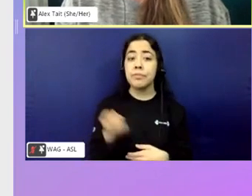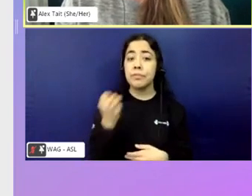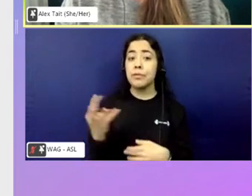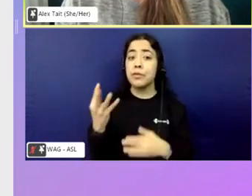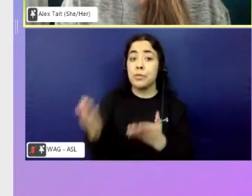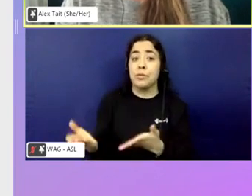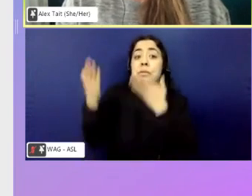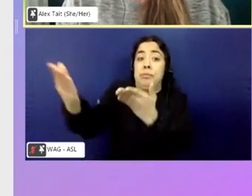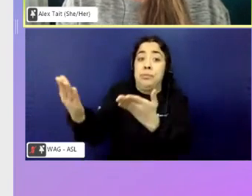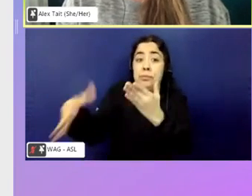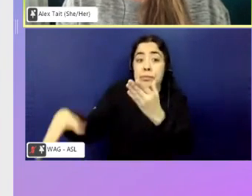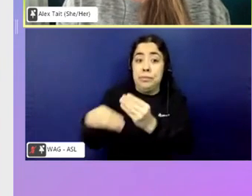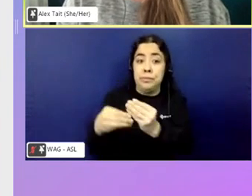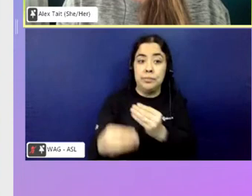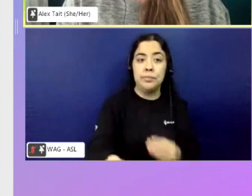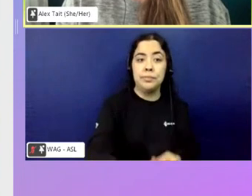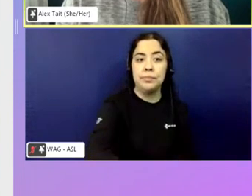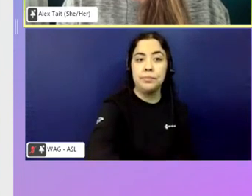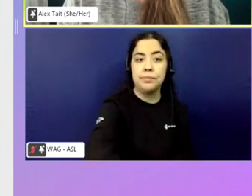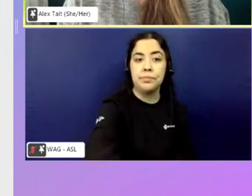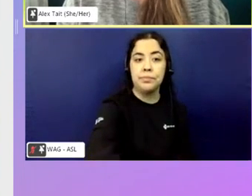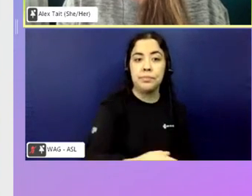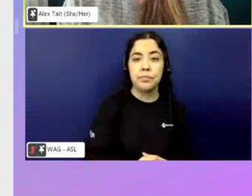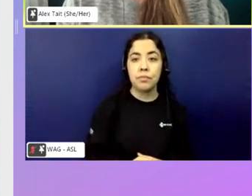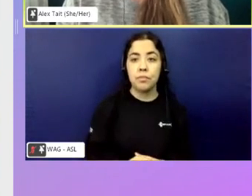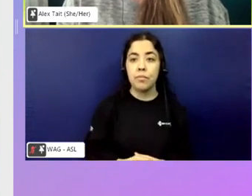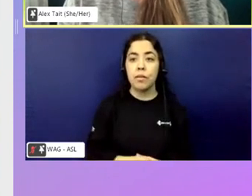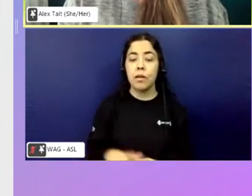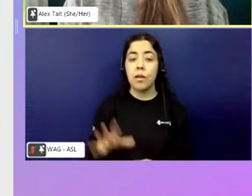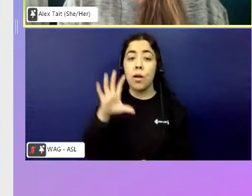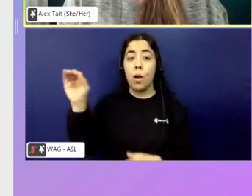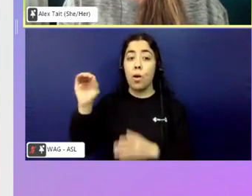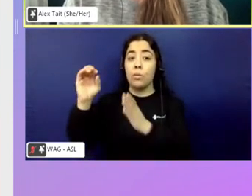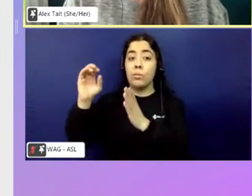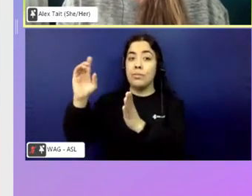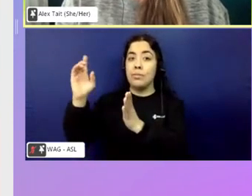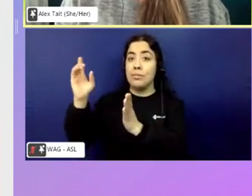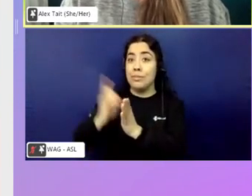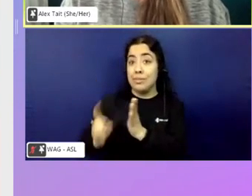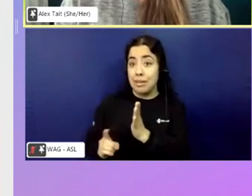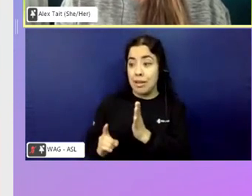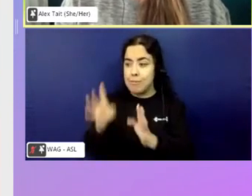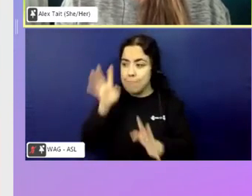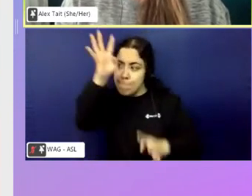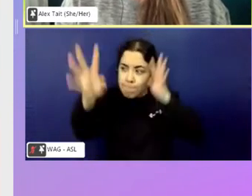about labels become guesswork for me to to navigate. just